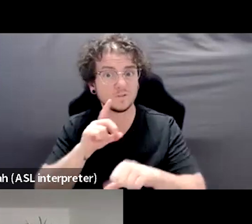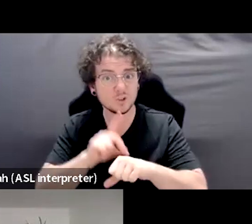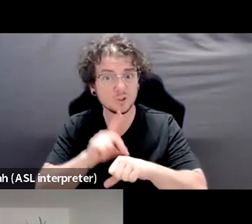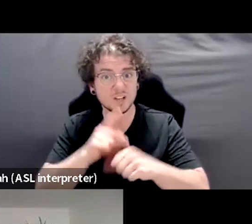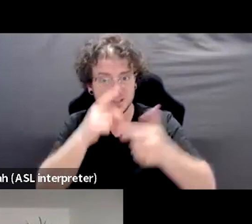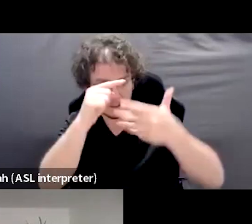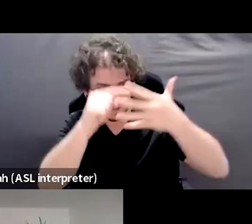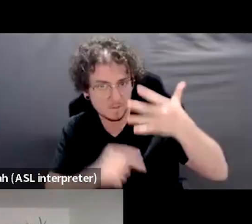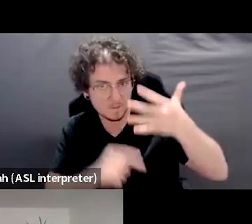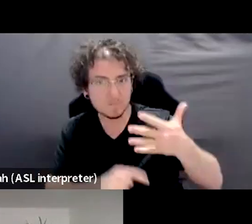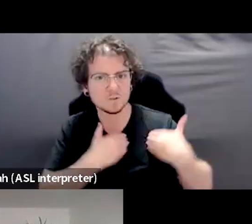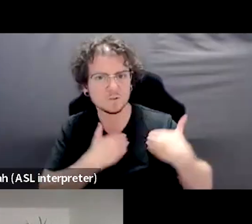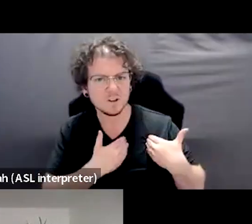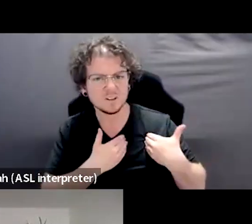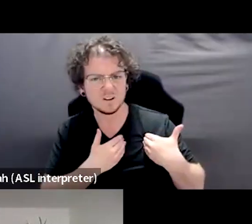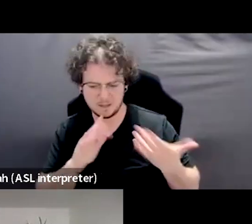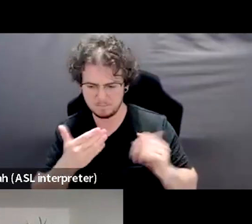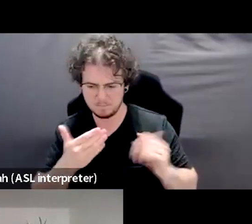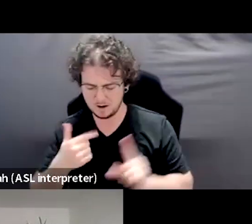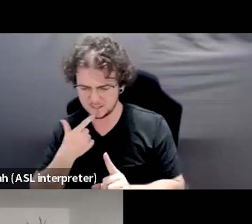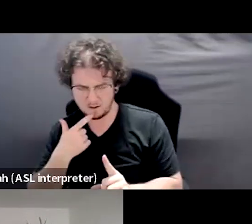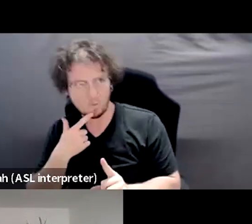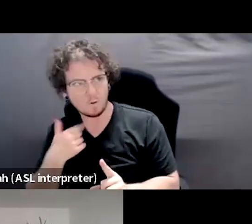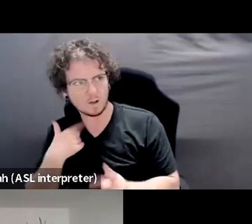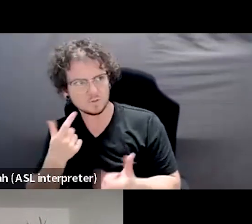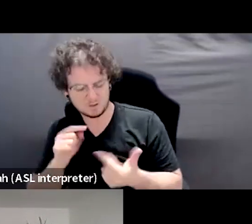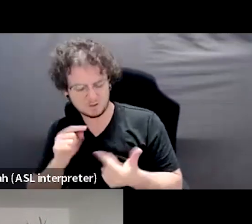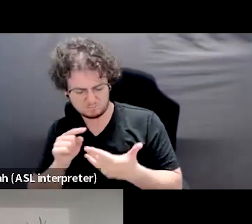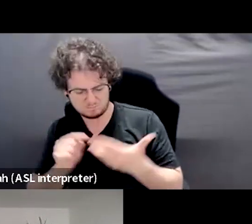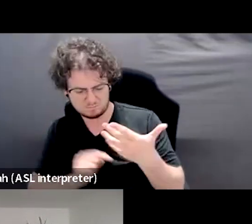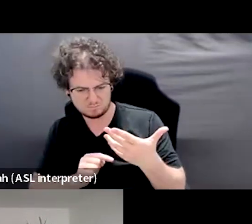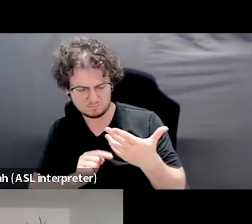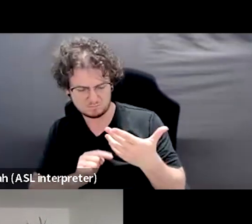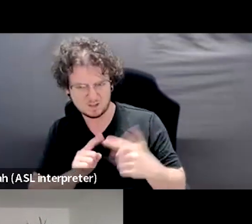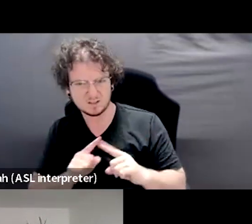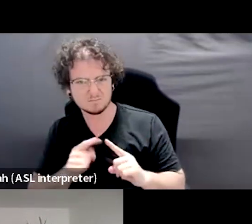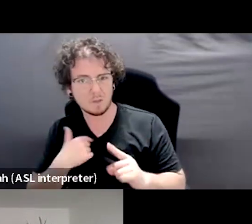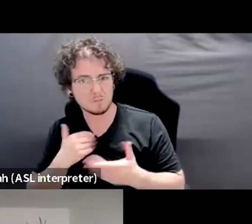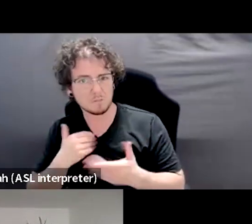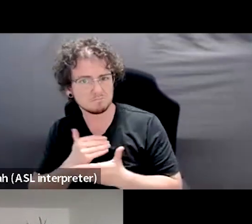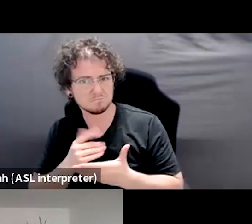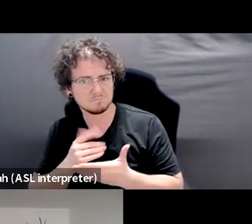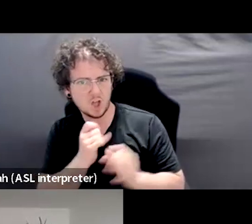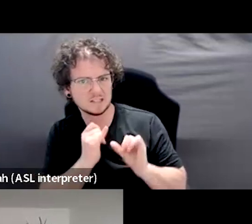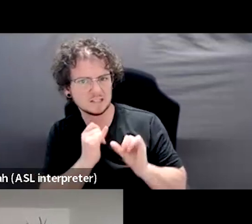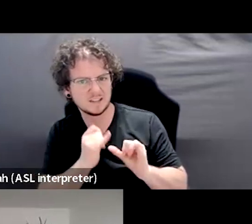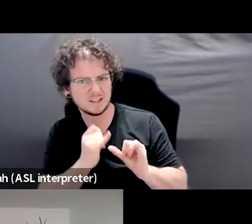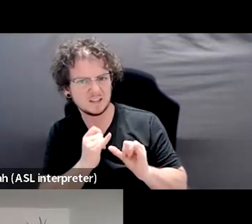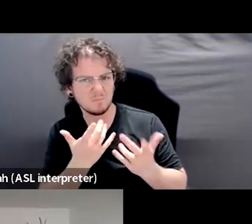say, "Well, I'm doing the same kind of things, but I'm making X amount of money." So, it just